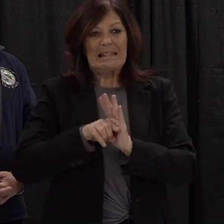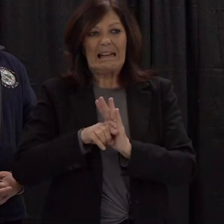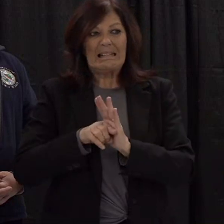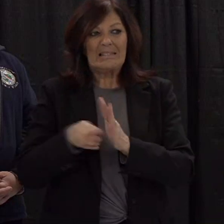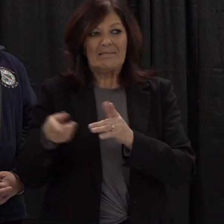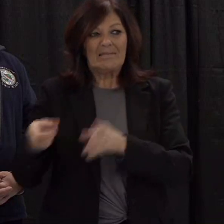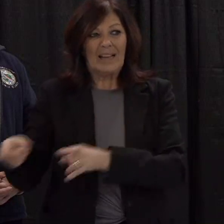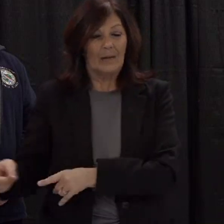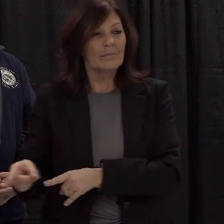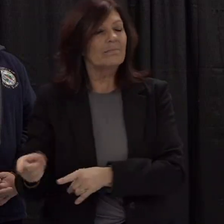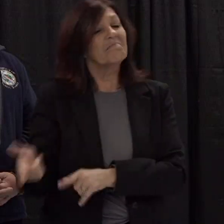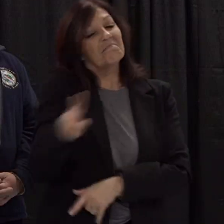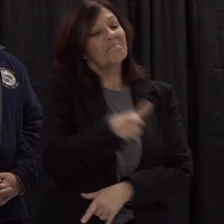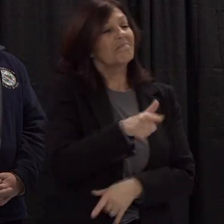So I'm going to turn it back to our County Executive.